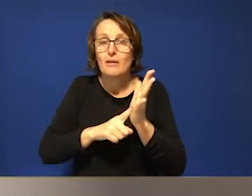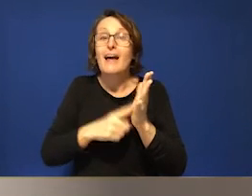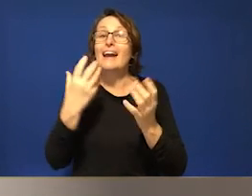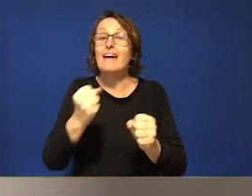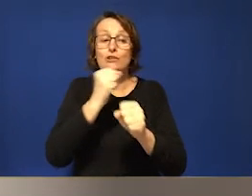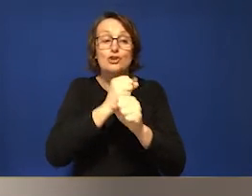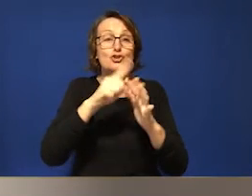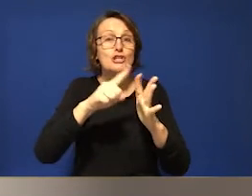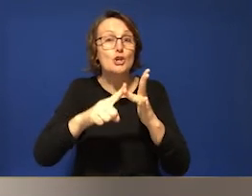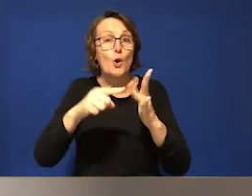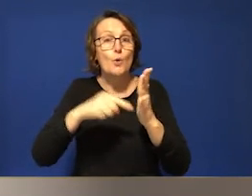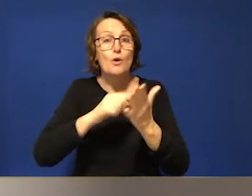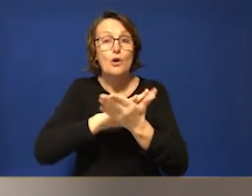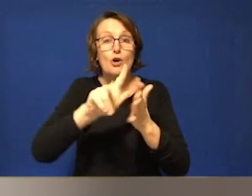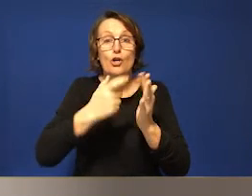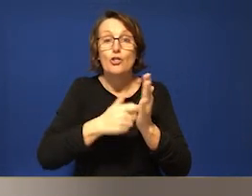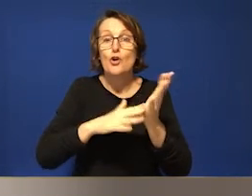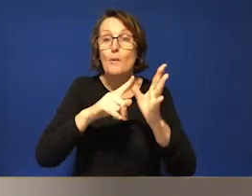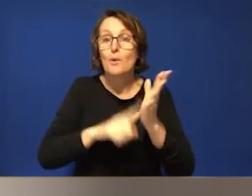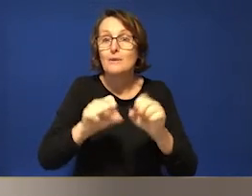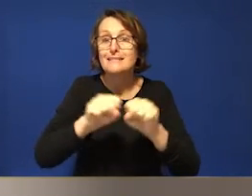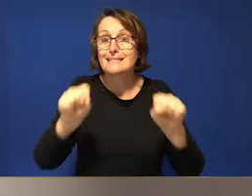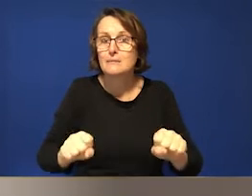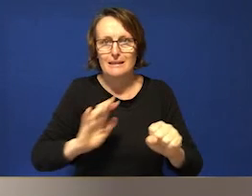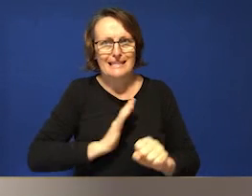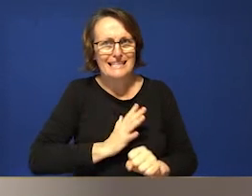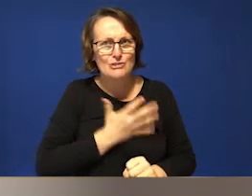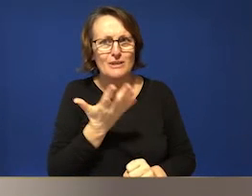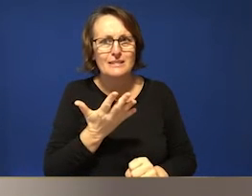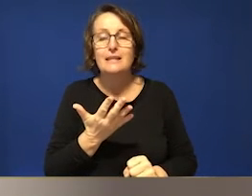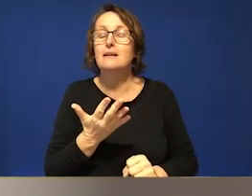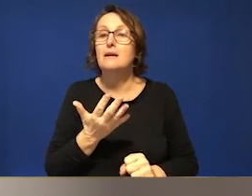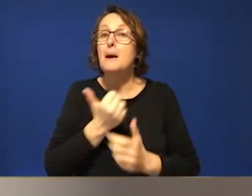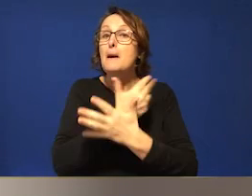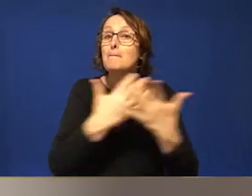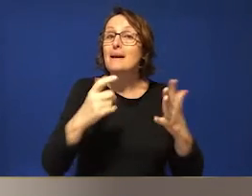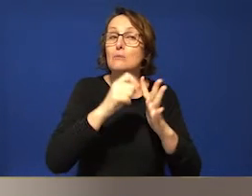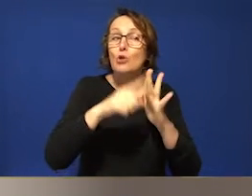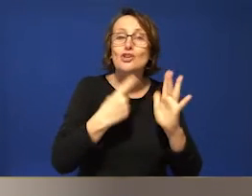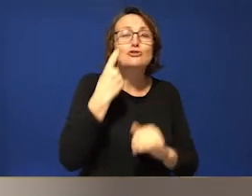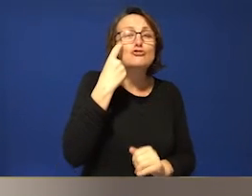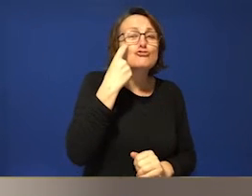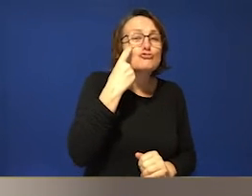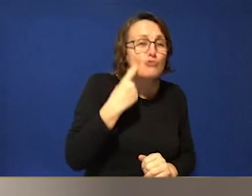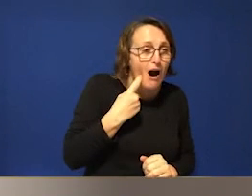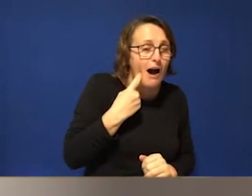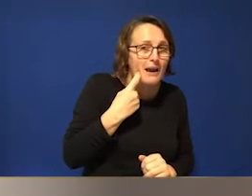and then the geothermal system, which is really interesting because not all, a lot of projects sort of aim to try it,